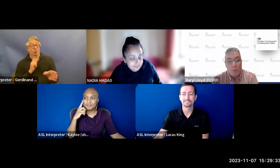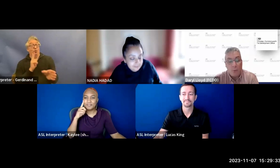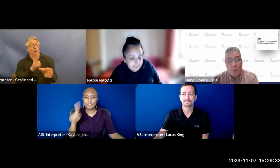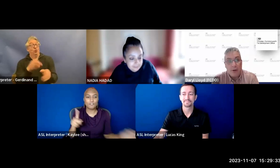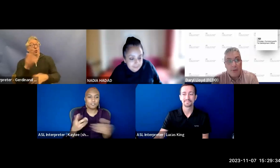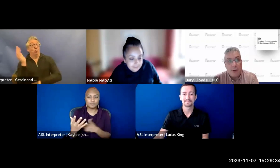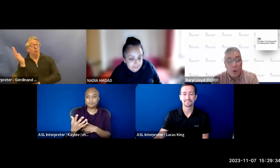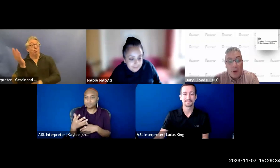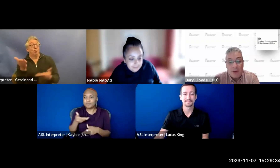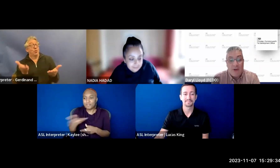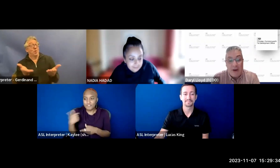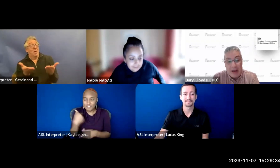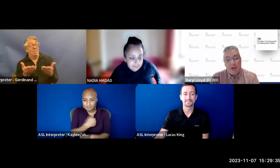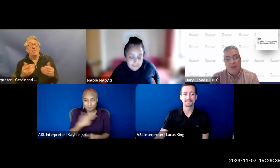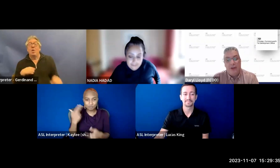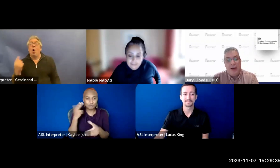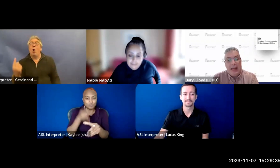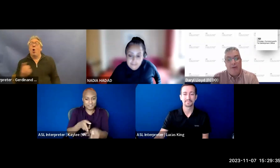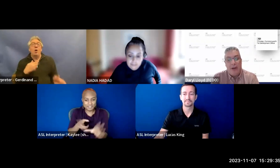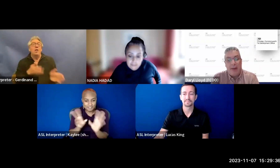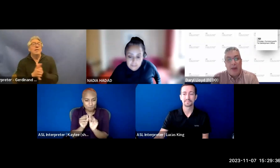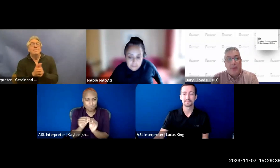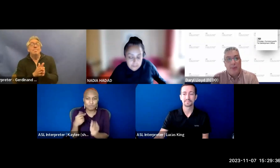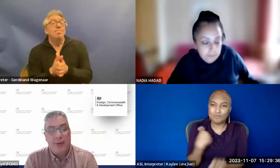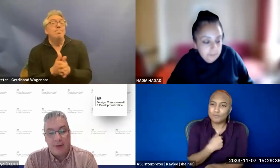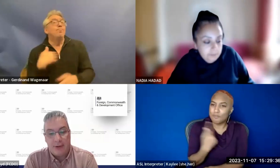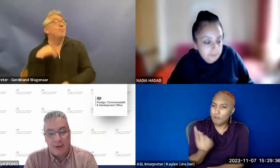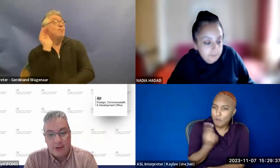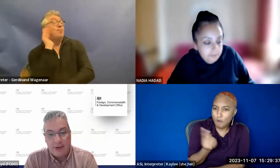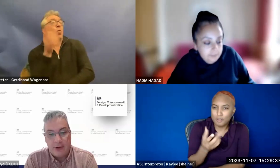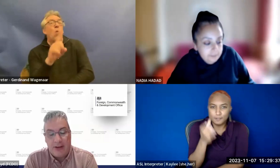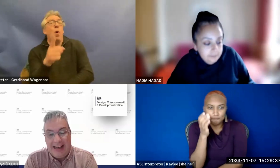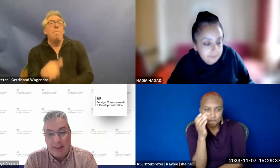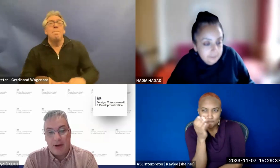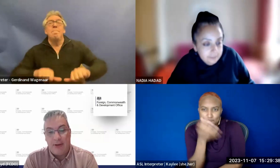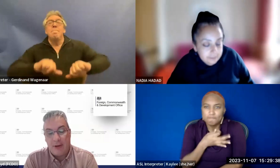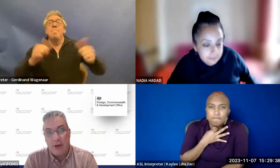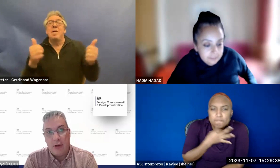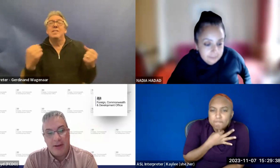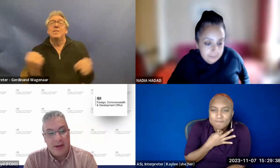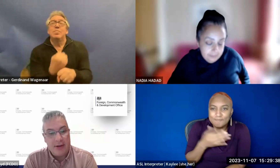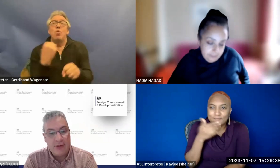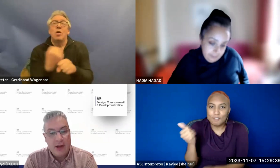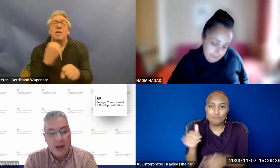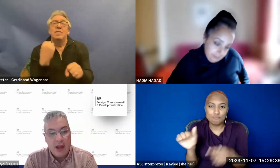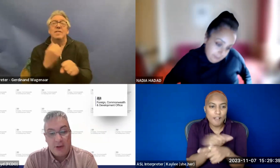We are always interested in hearing about best practices and collaborating with OPDs.